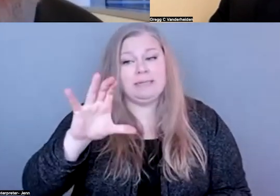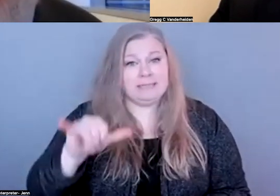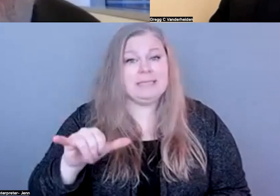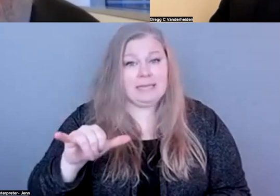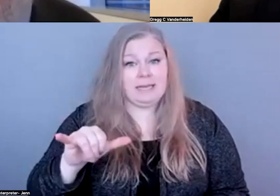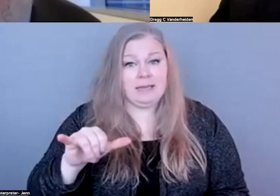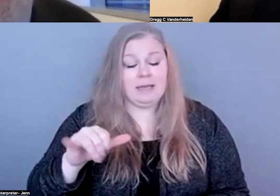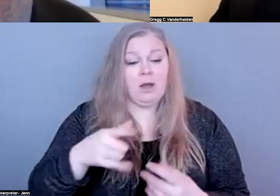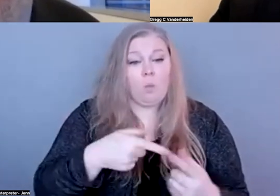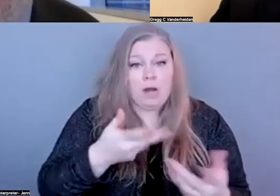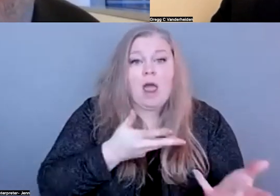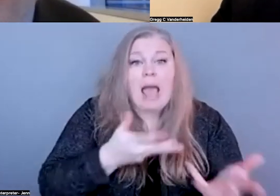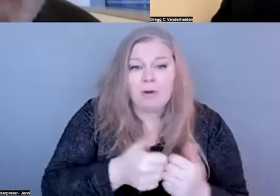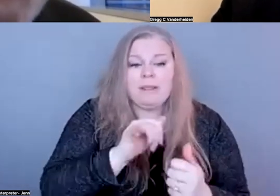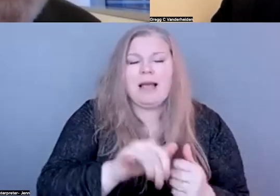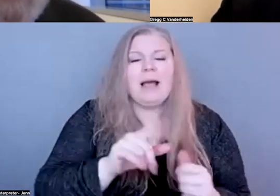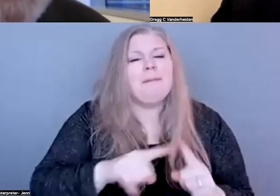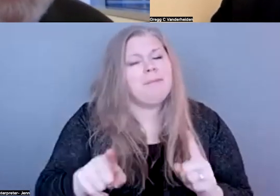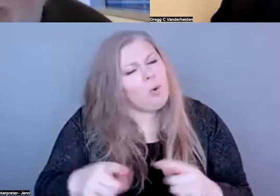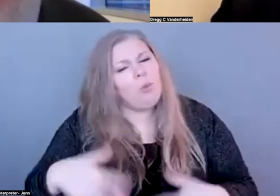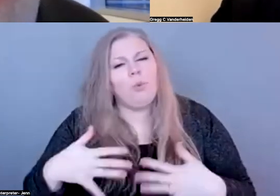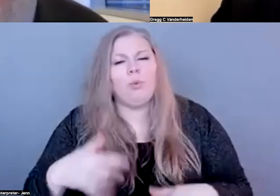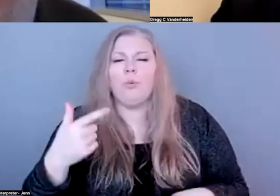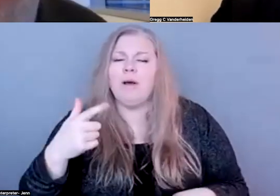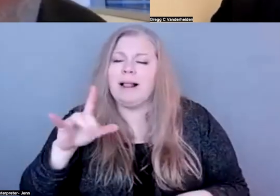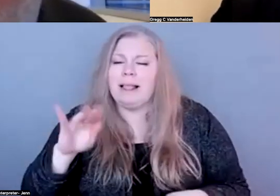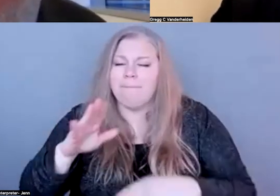them, but they bordered on the edge of glibness, at least in my interpretation.